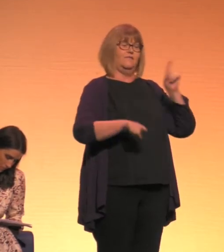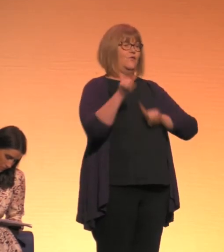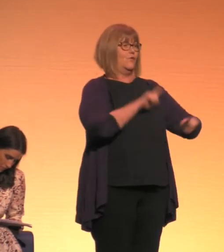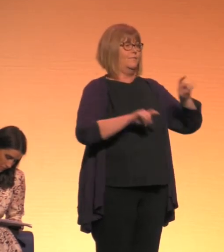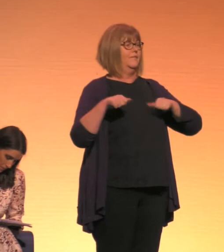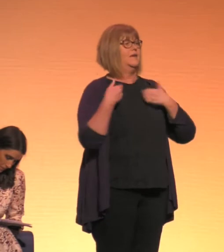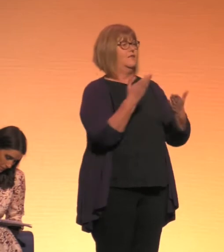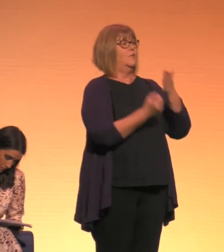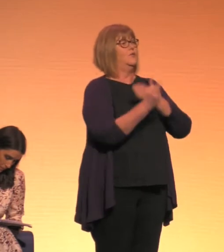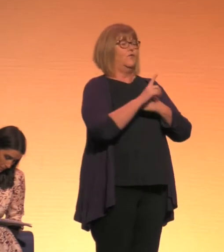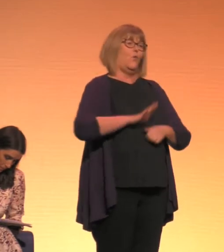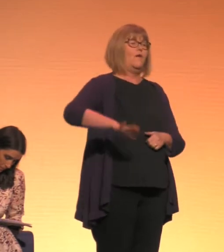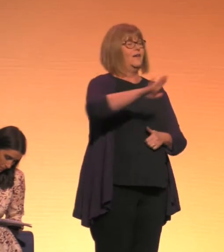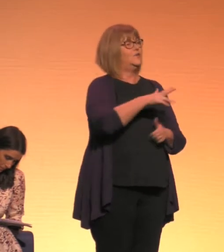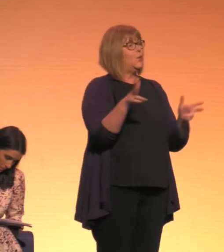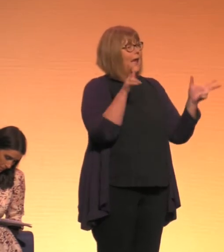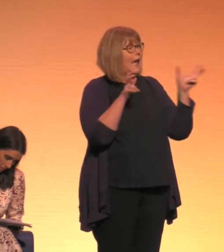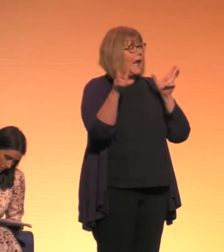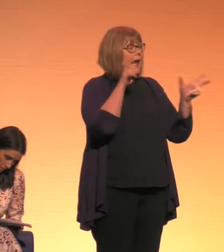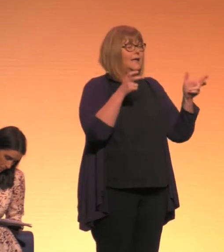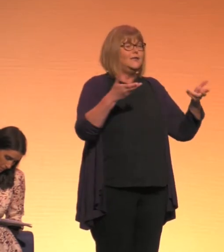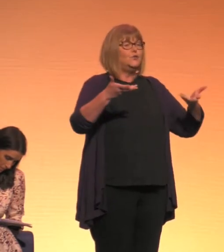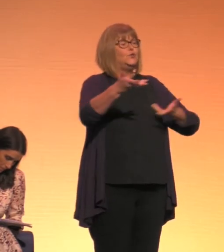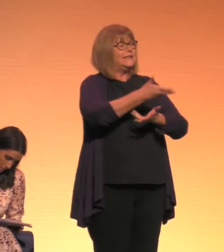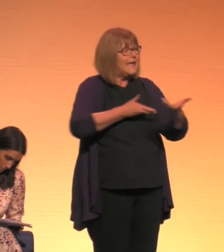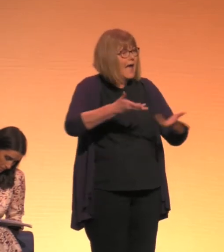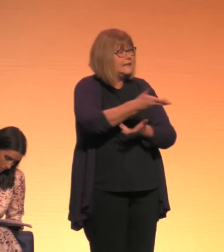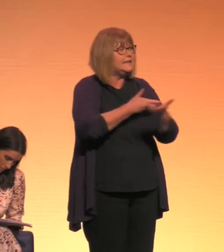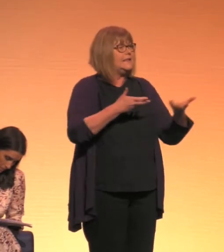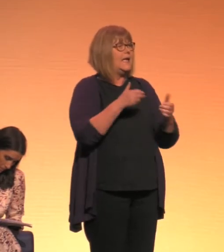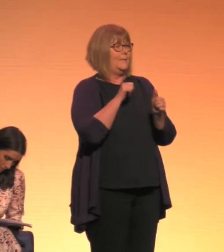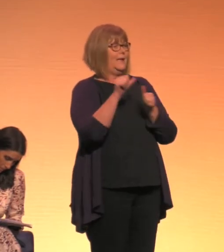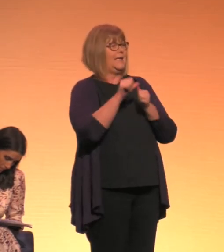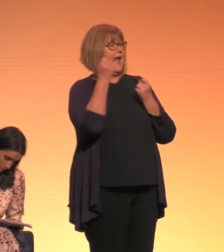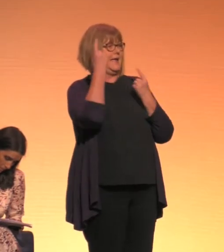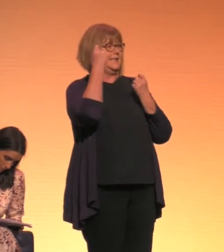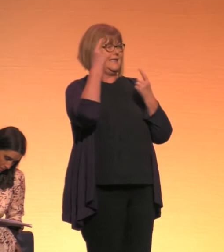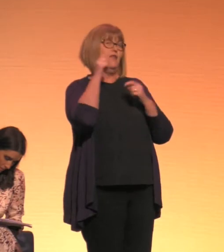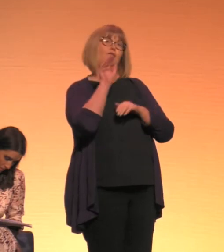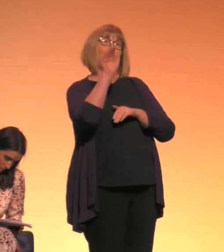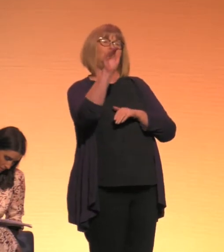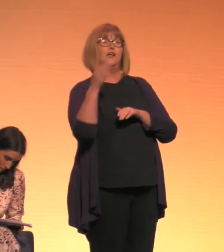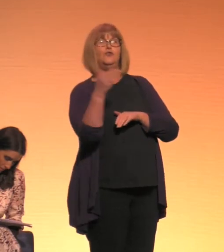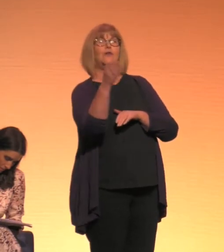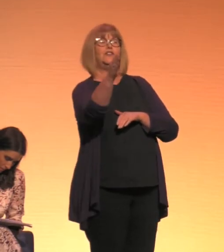all to hear about, to discuss, and to better understand the future direction of the system,